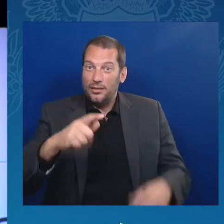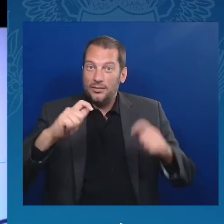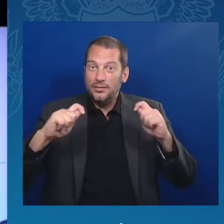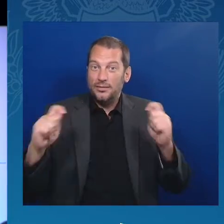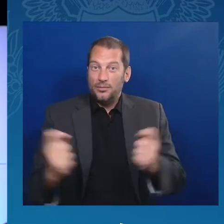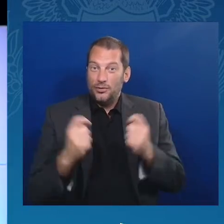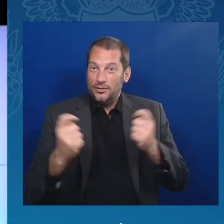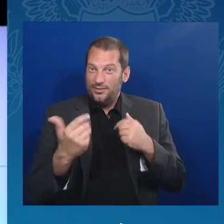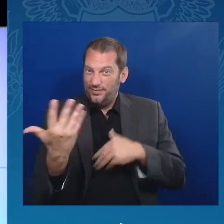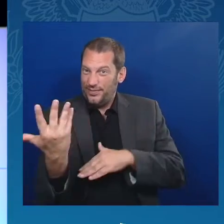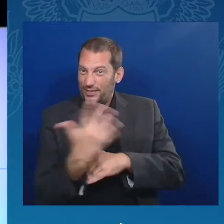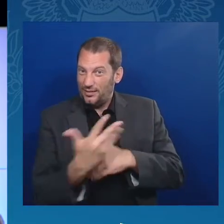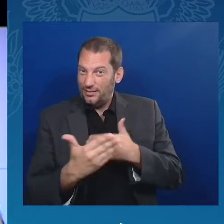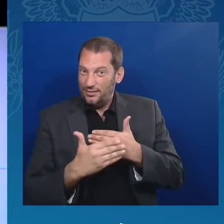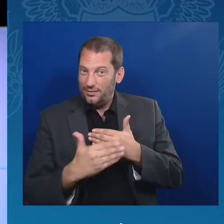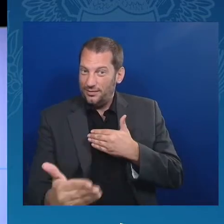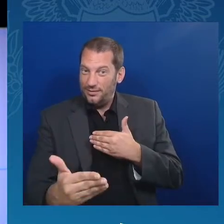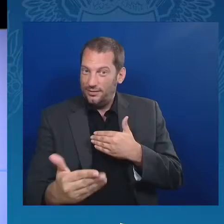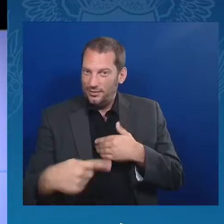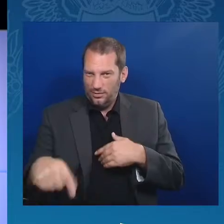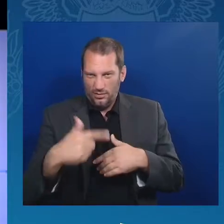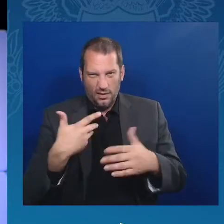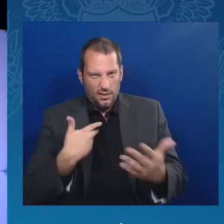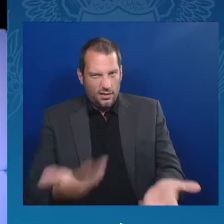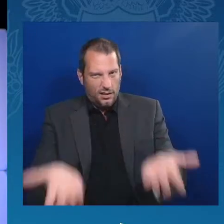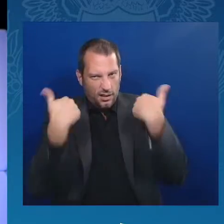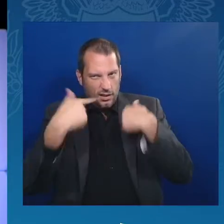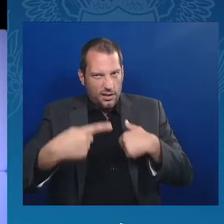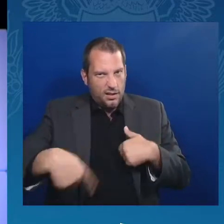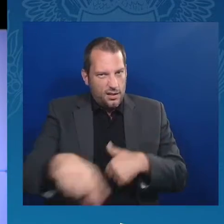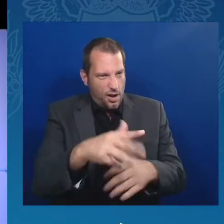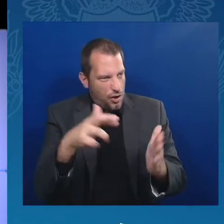about how you register people to vote on Juneteenth. All right.